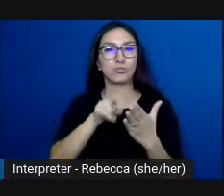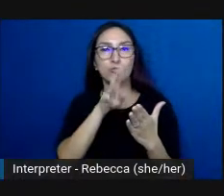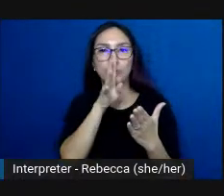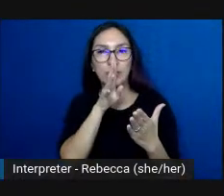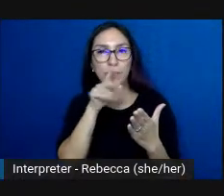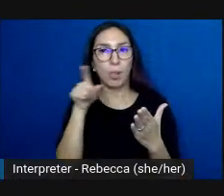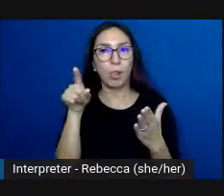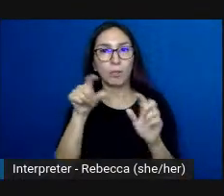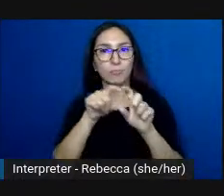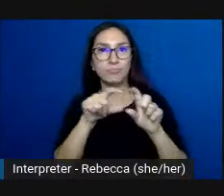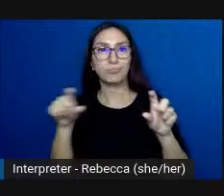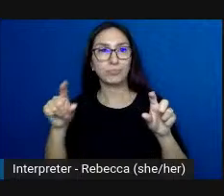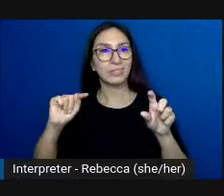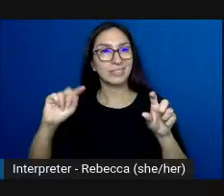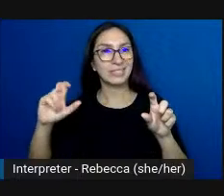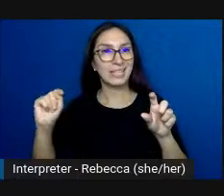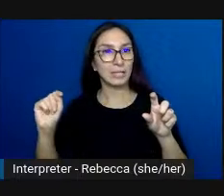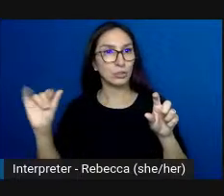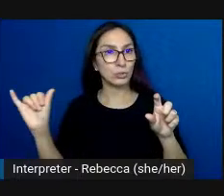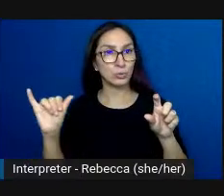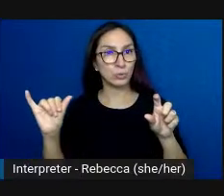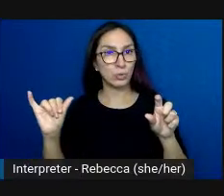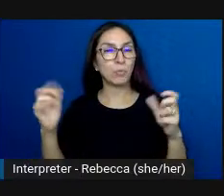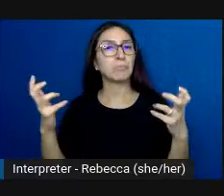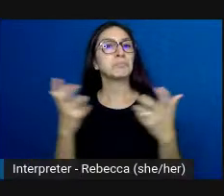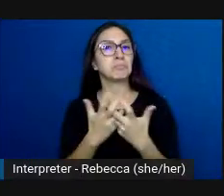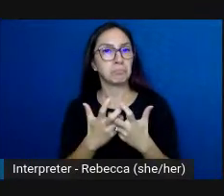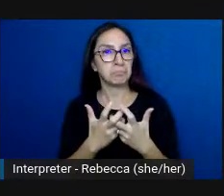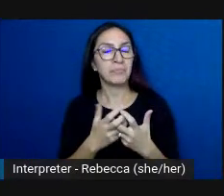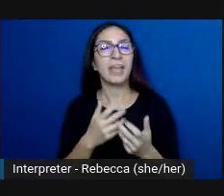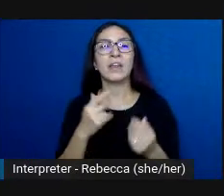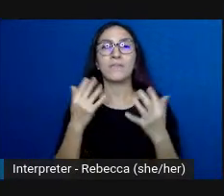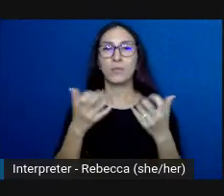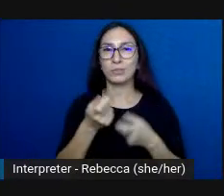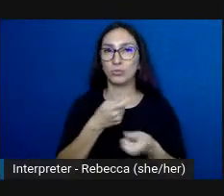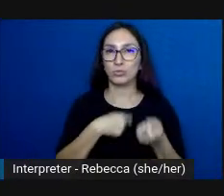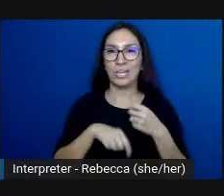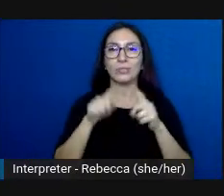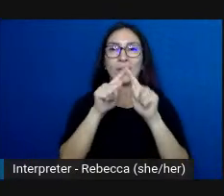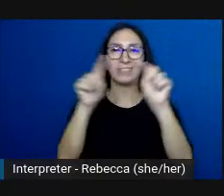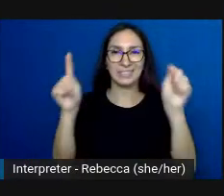[REFERRING TO SLIDES] We get this machine-readable text as well.